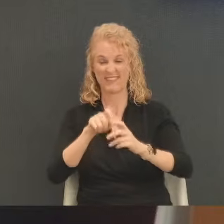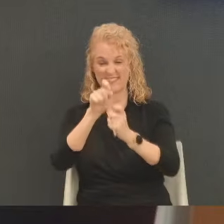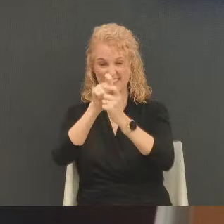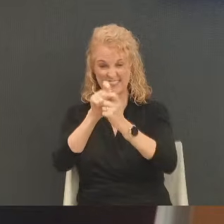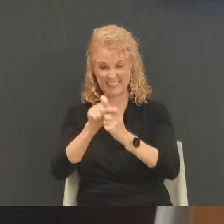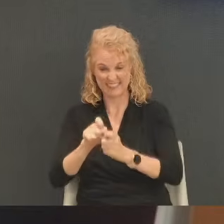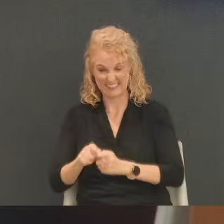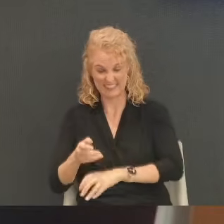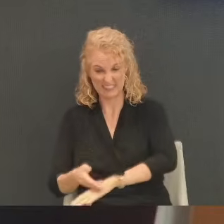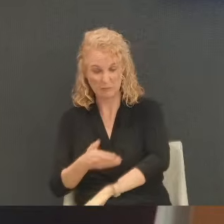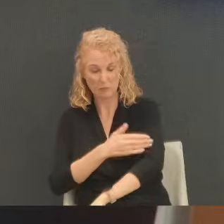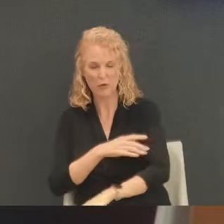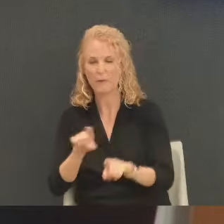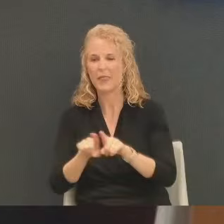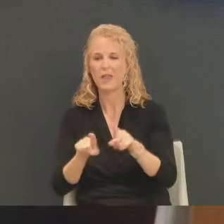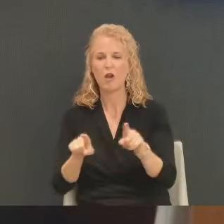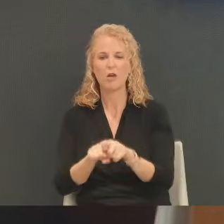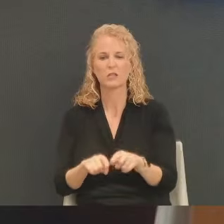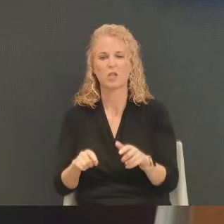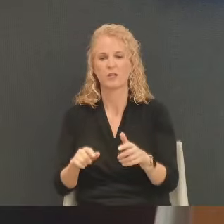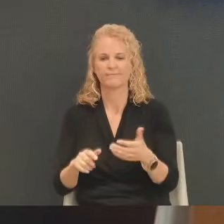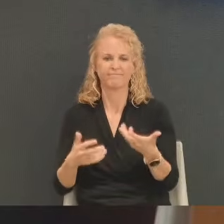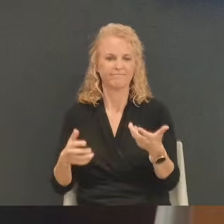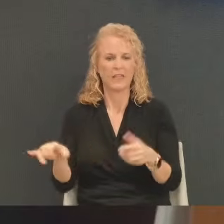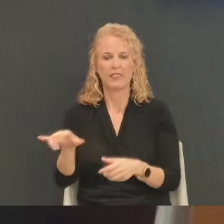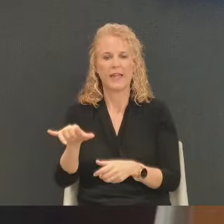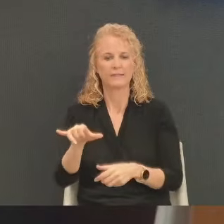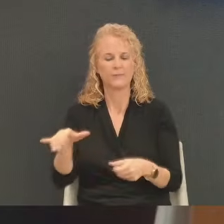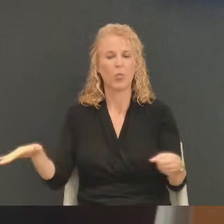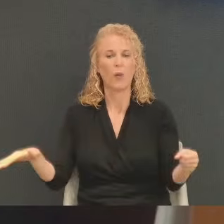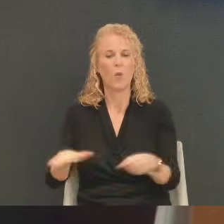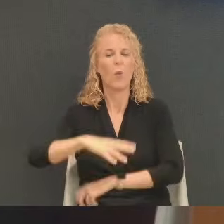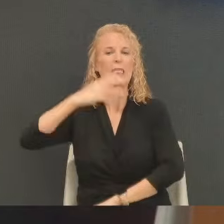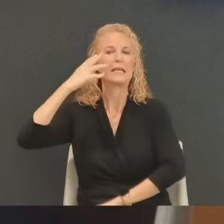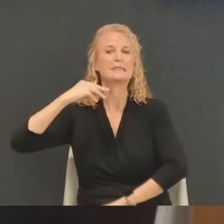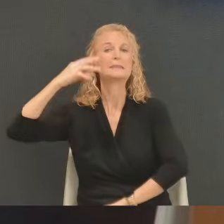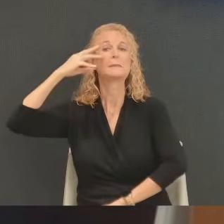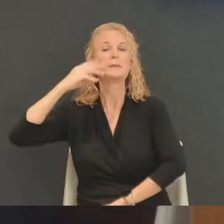and the bigger picture bells and whistles that could go into the stadium to improve